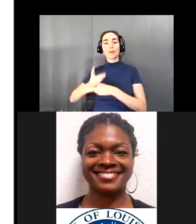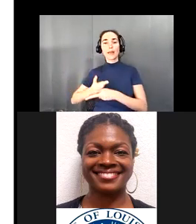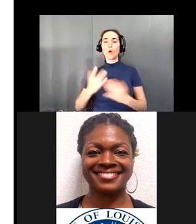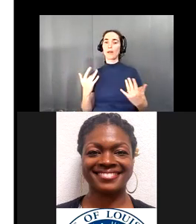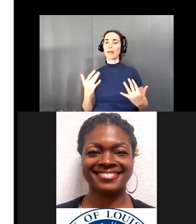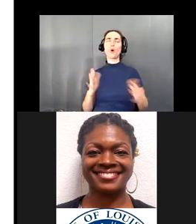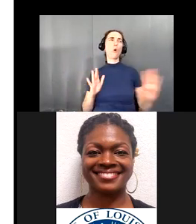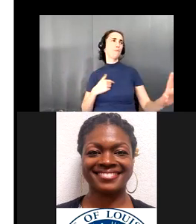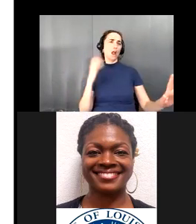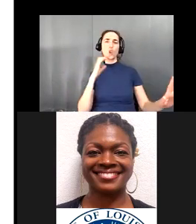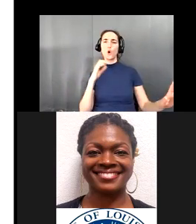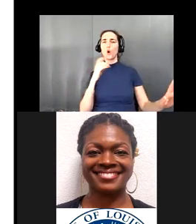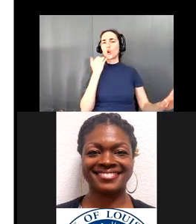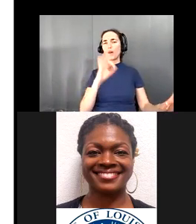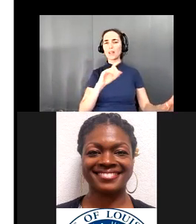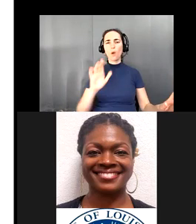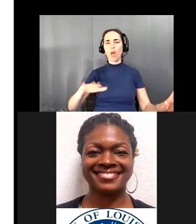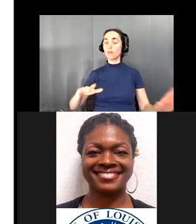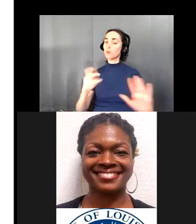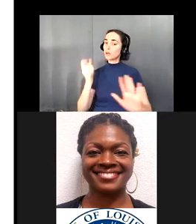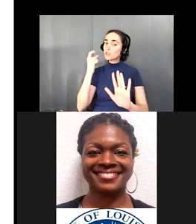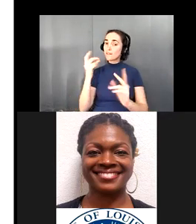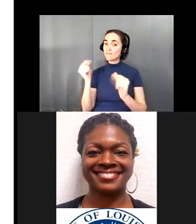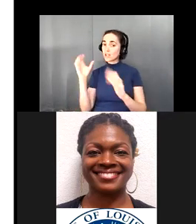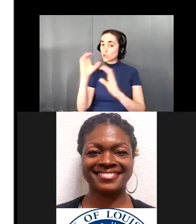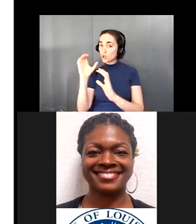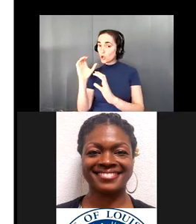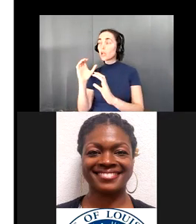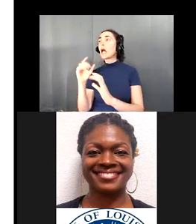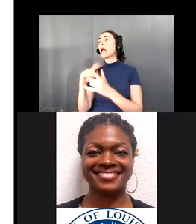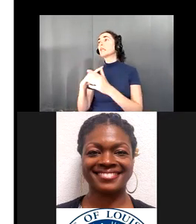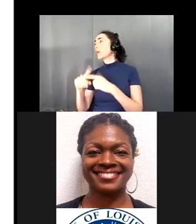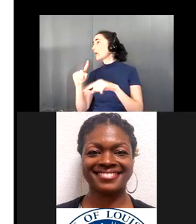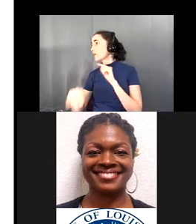first and I understand the immediate look and if you don't find them then call 911 real